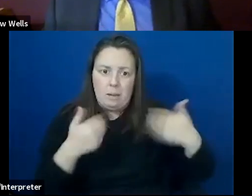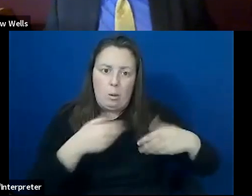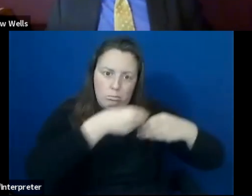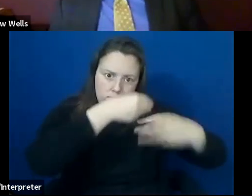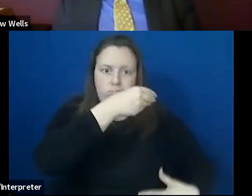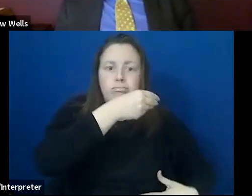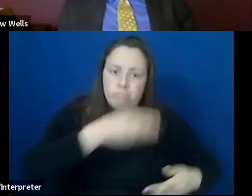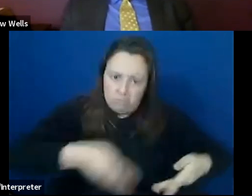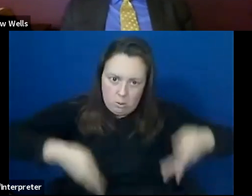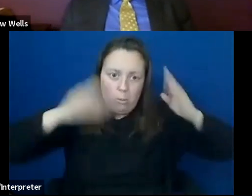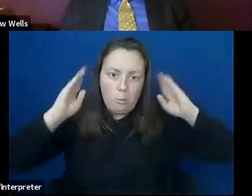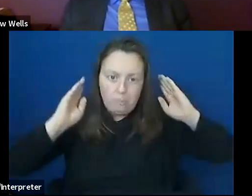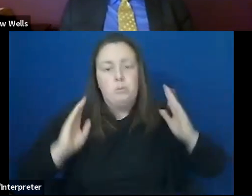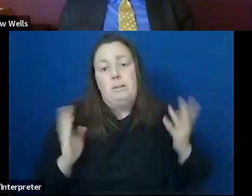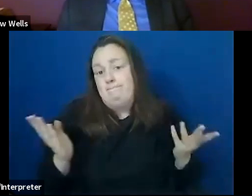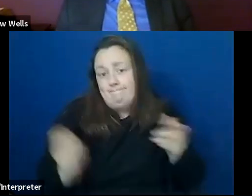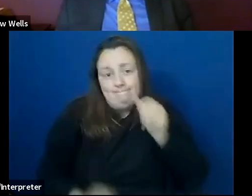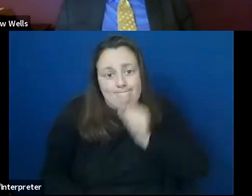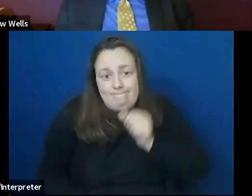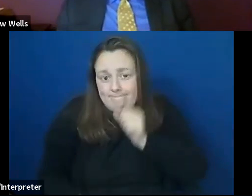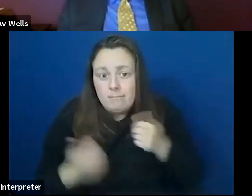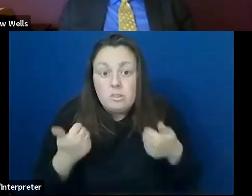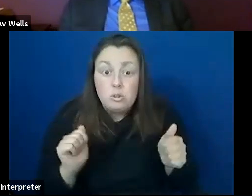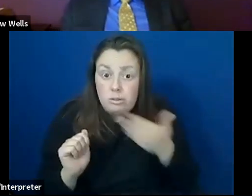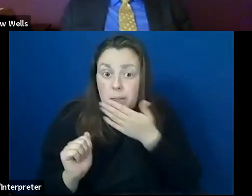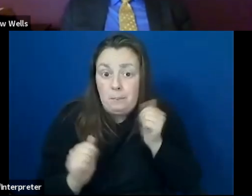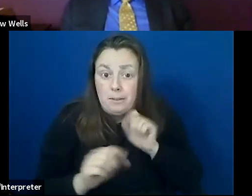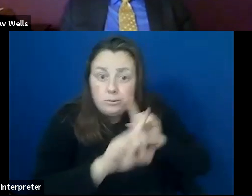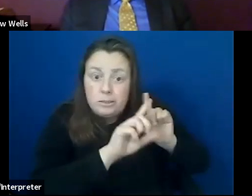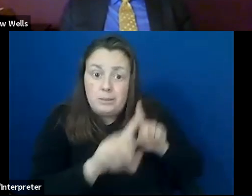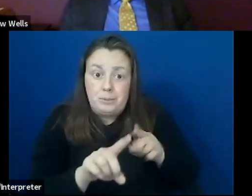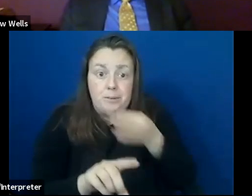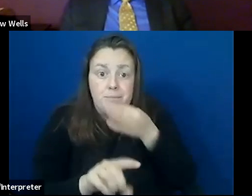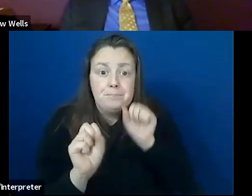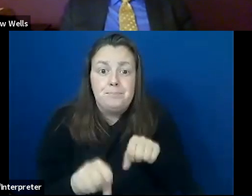Joseph Baeta: And they're just going to have to you know, do the best that they can to respond to those in a timely manner and get the supports up.